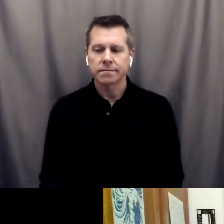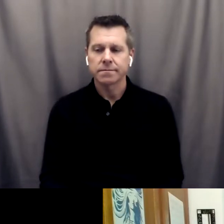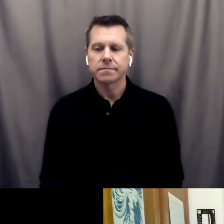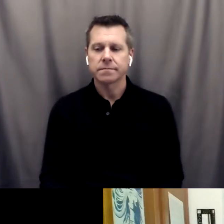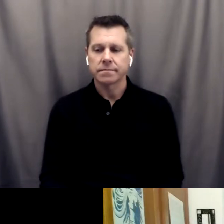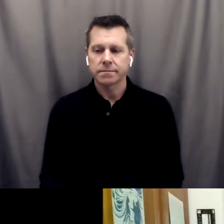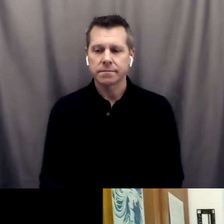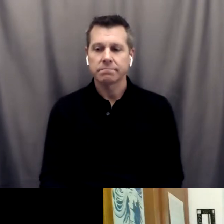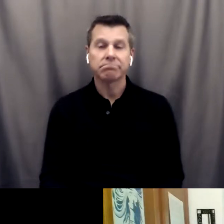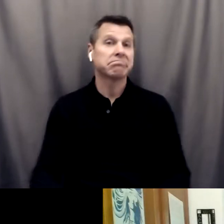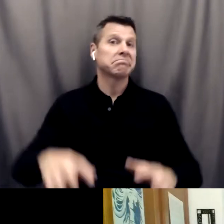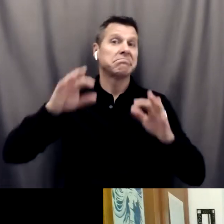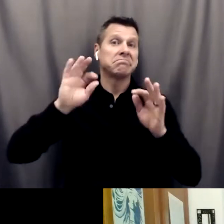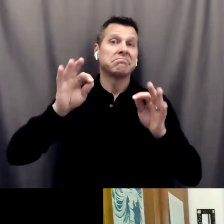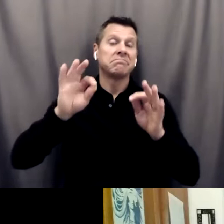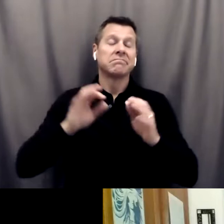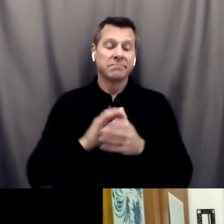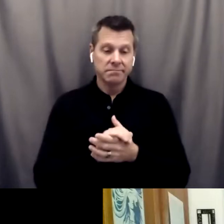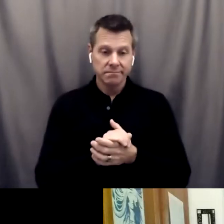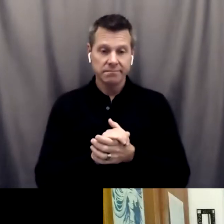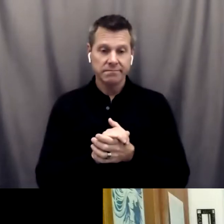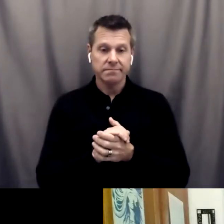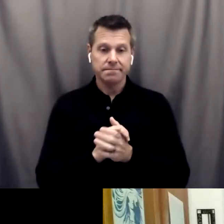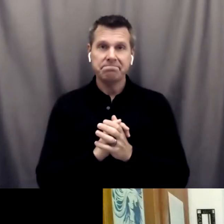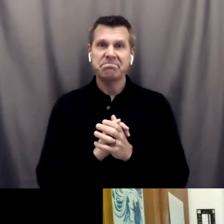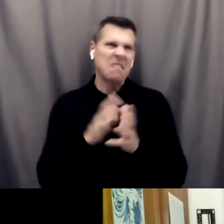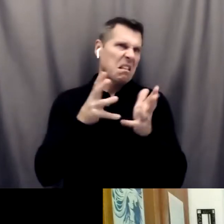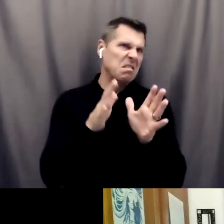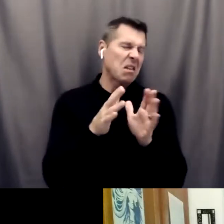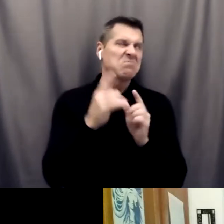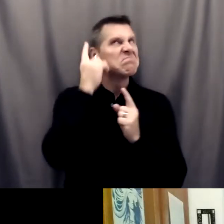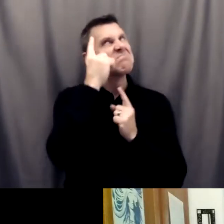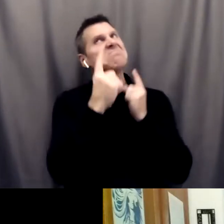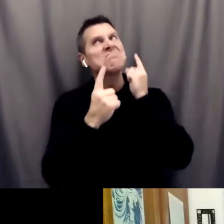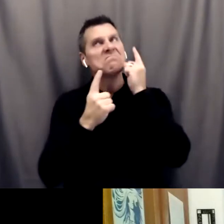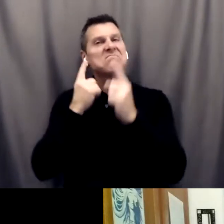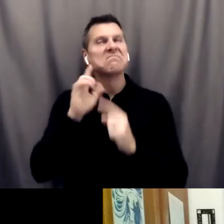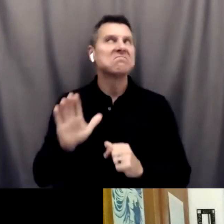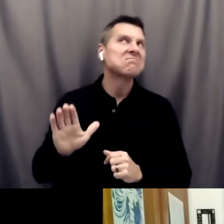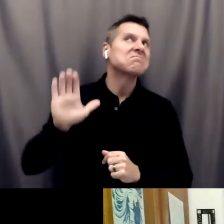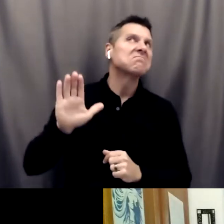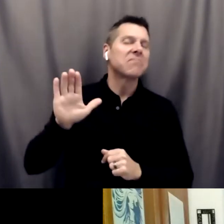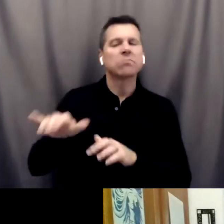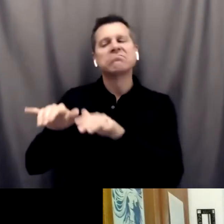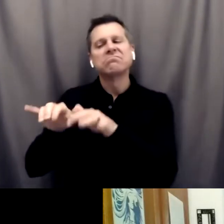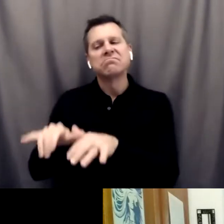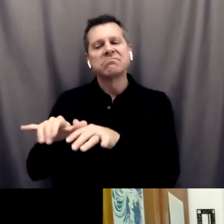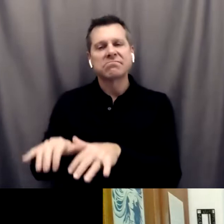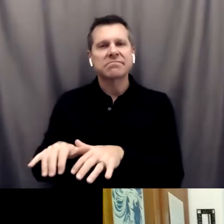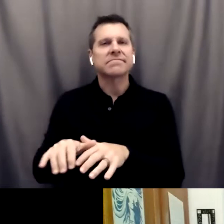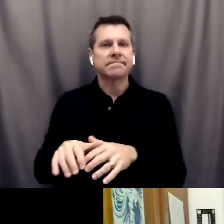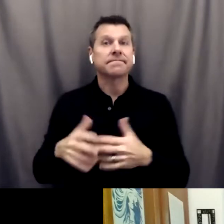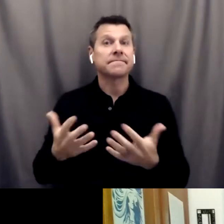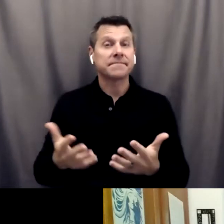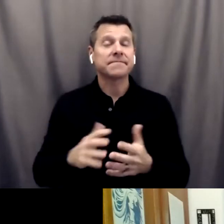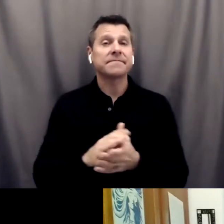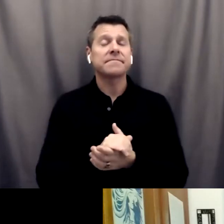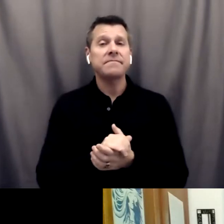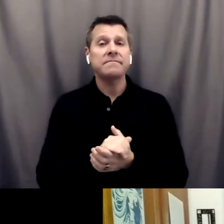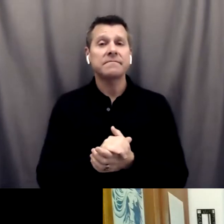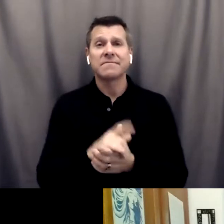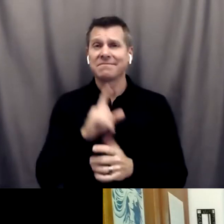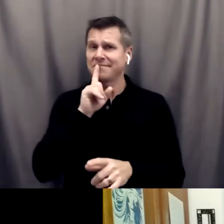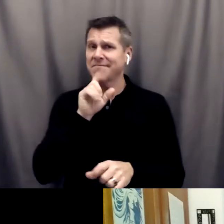Great. And while we maybe give folks a little bit more time to raise hands or put questions in the chat, I do want to make sure I do my